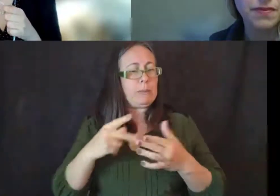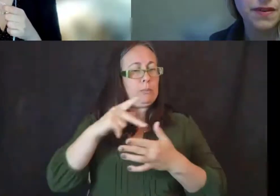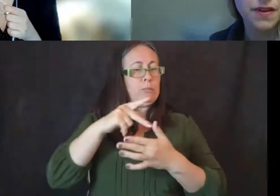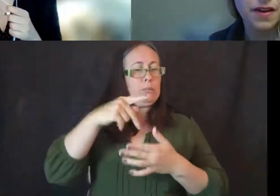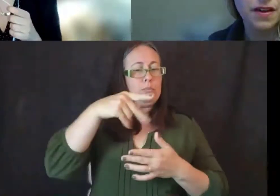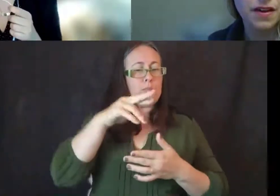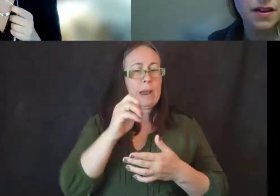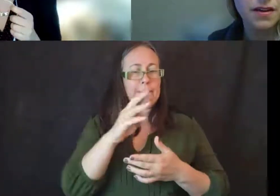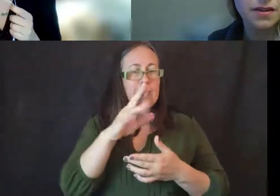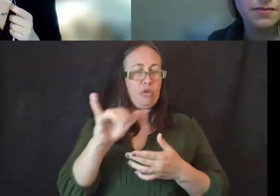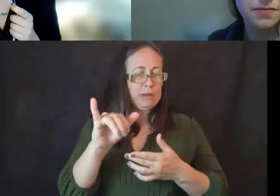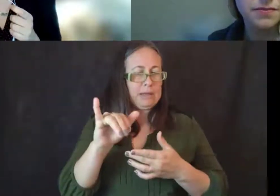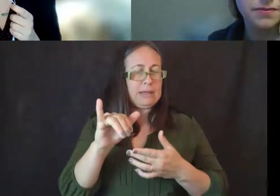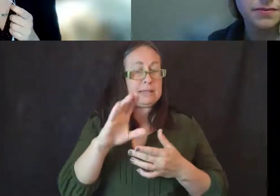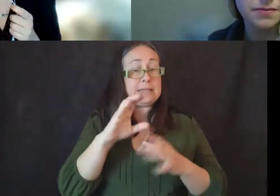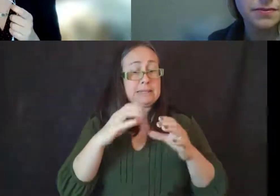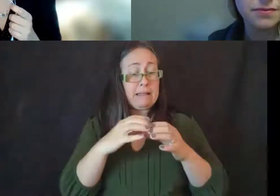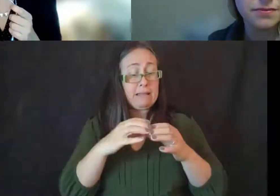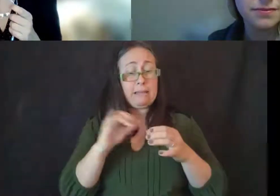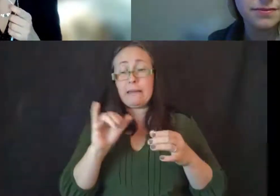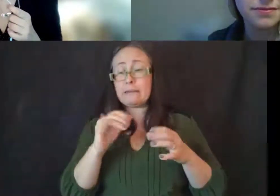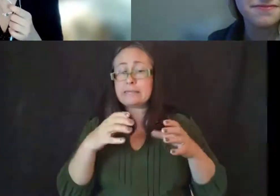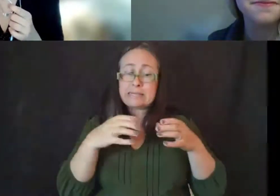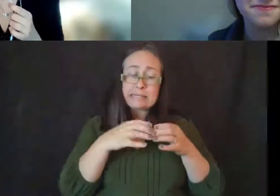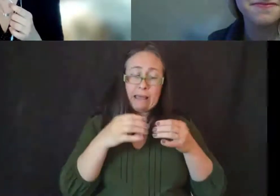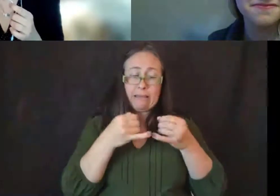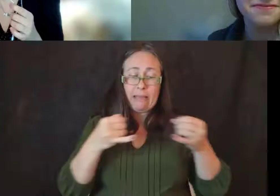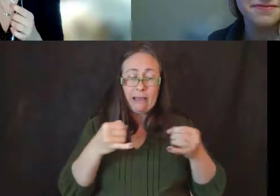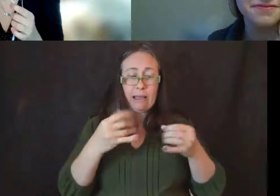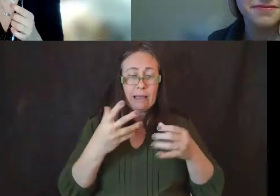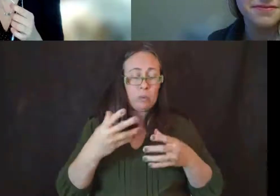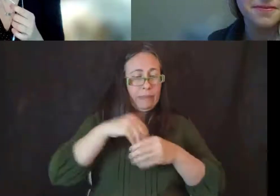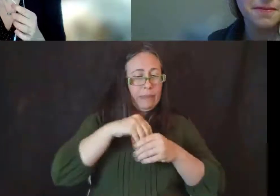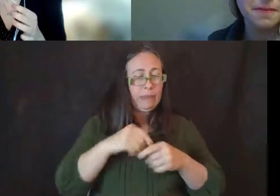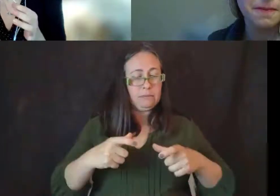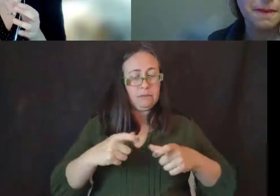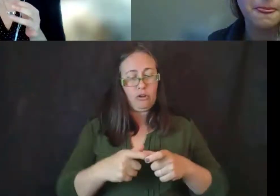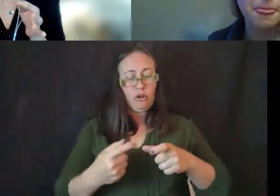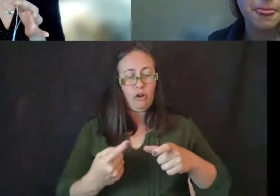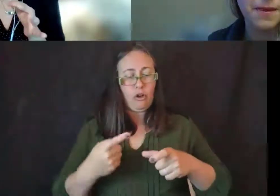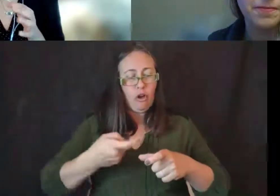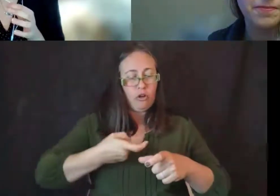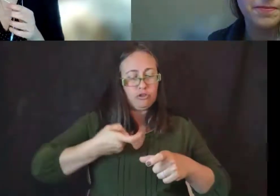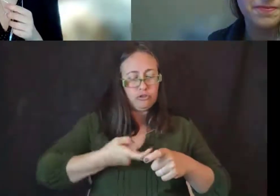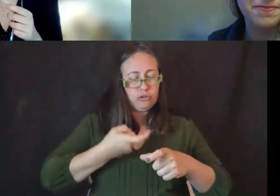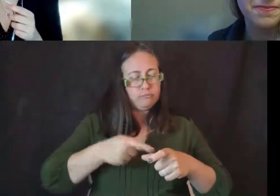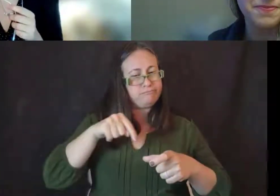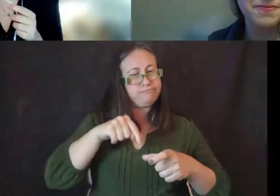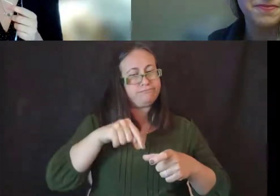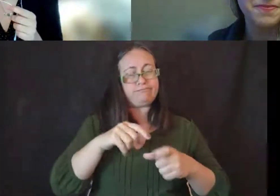understanding that cell lines that have been in culture for many, many years are ... They can get all kinds of weird,